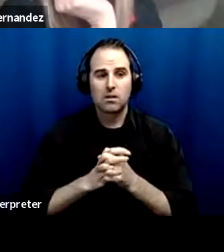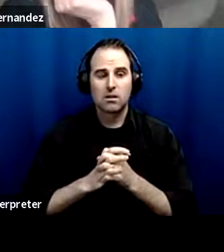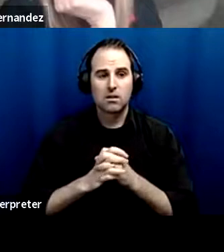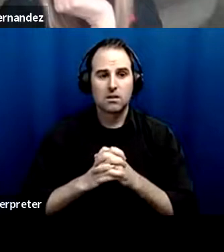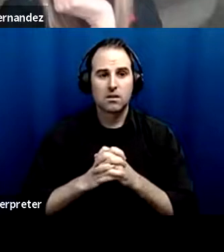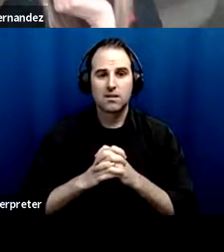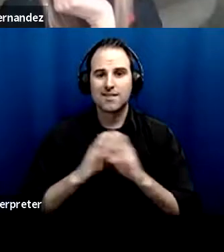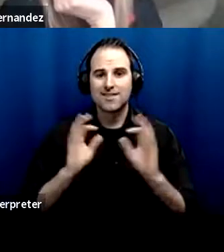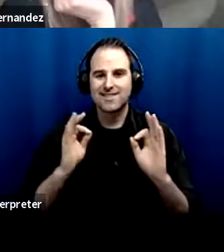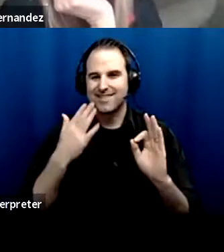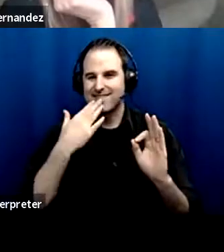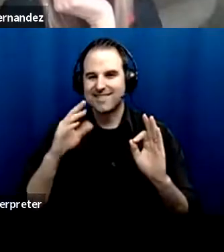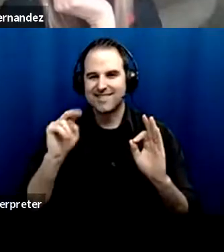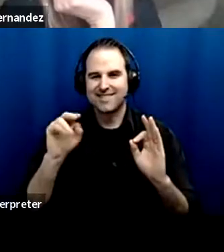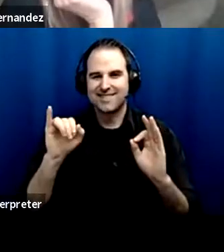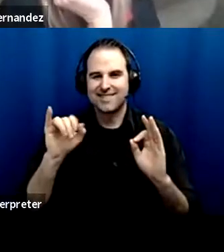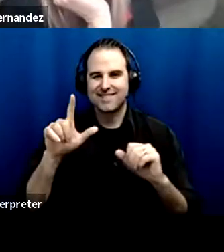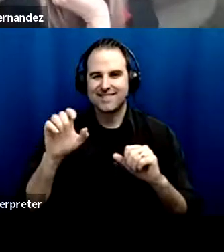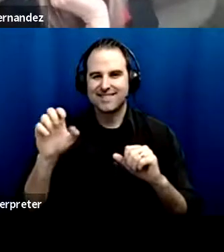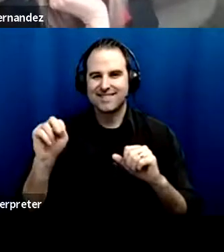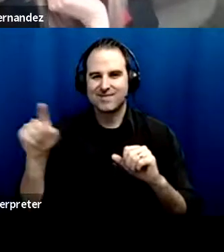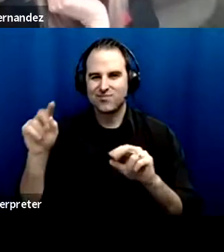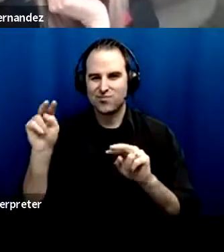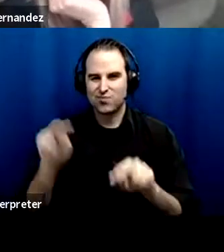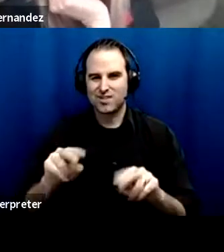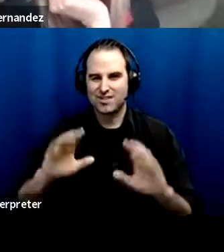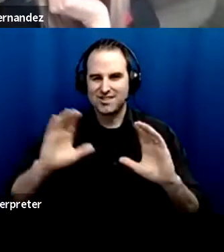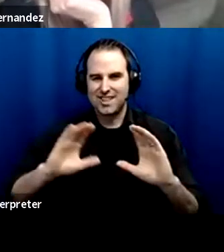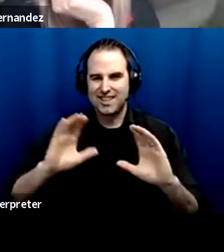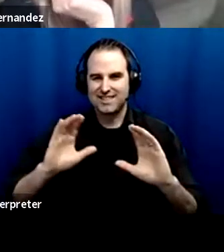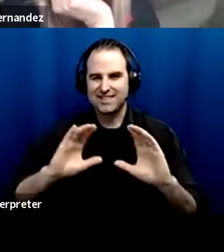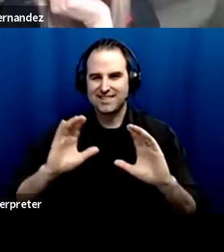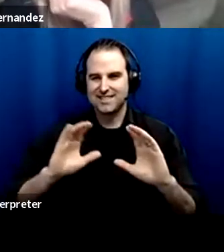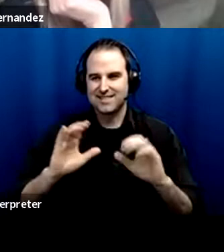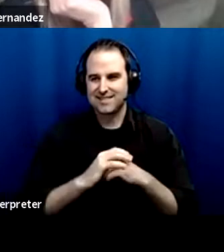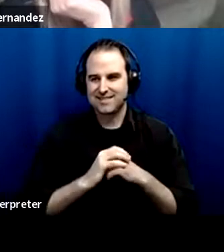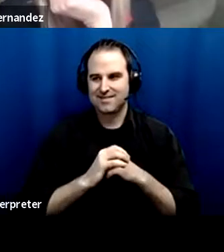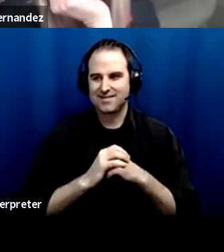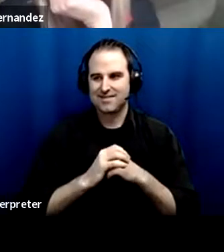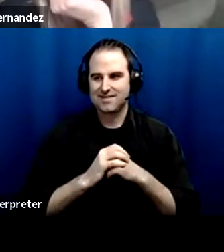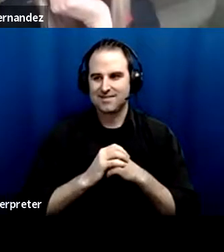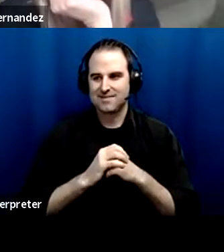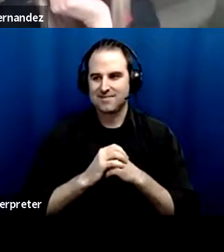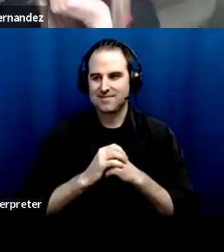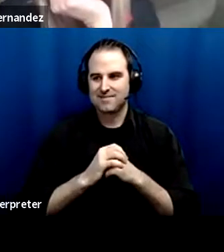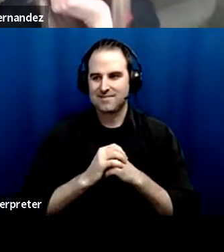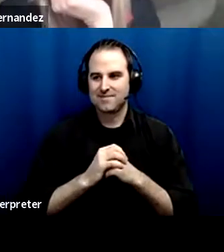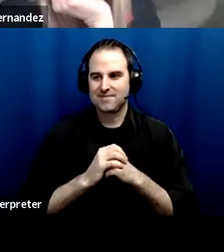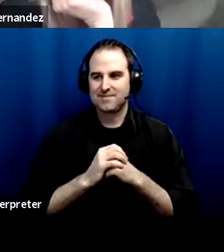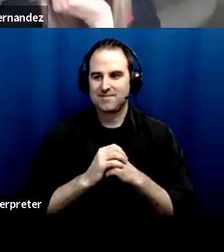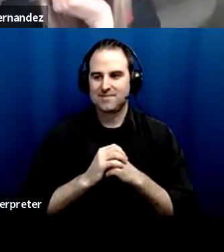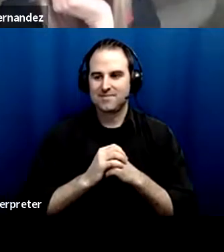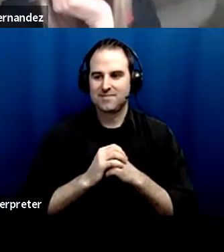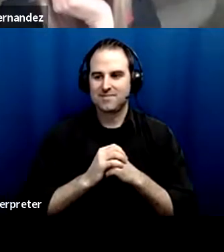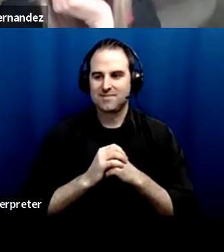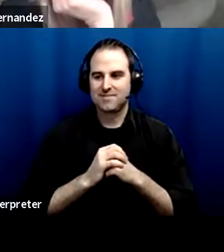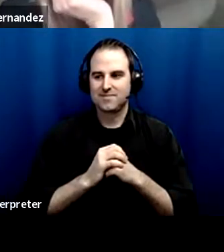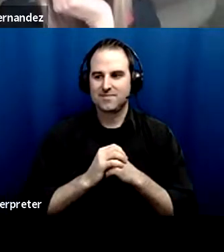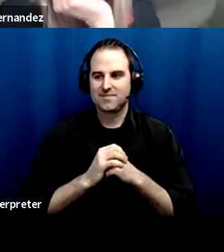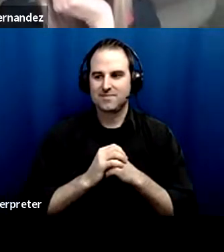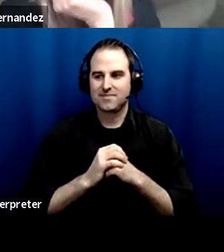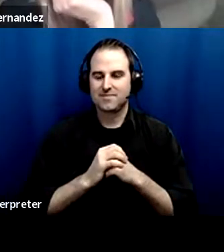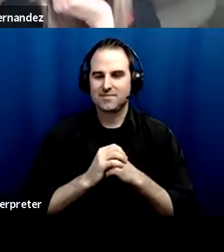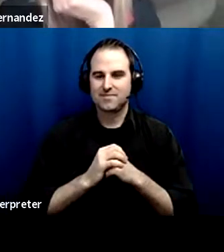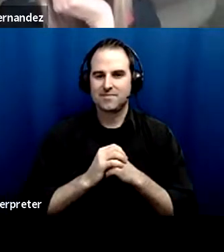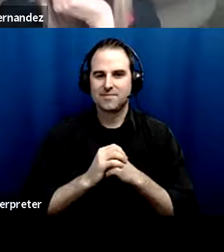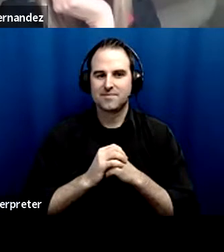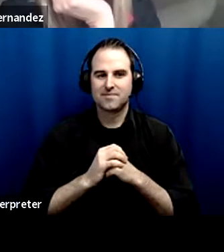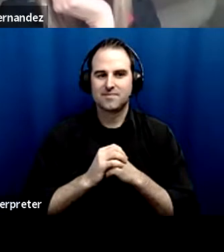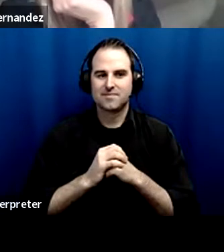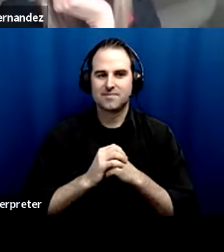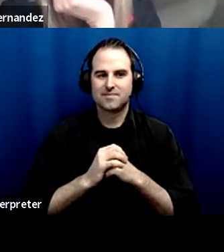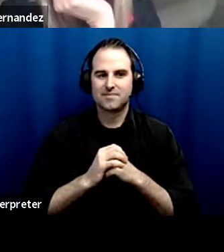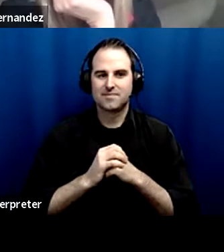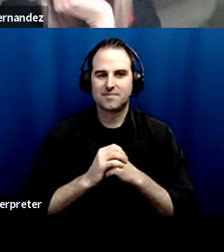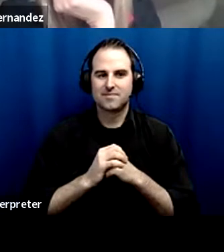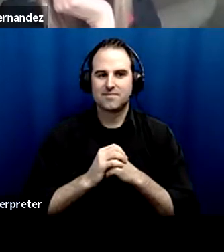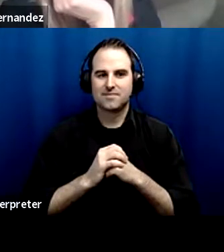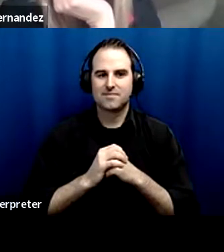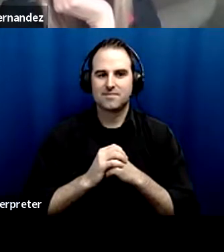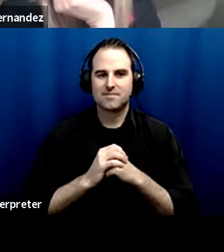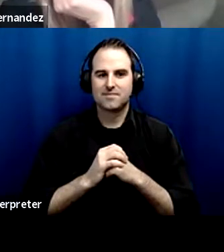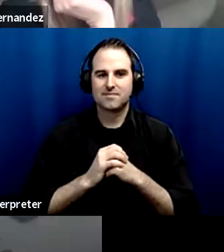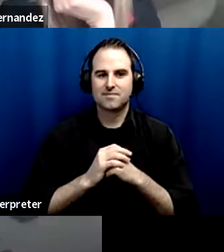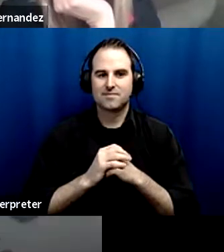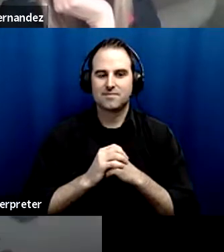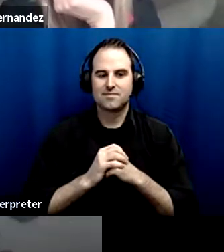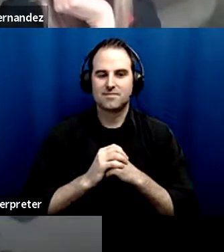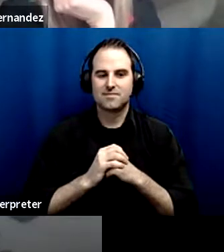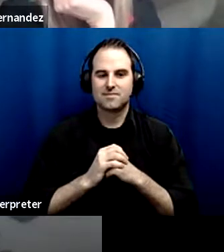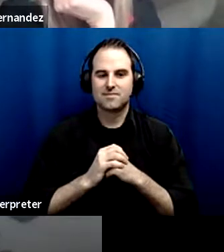thanks, Eileen. Go chat. Now I can see you.